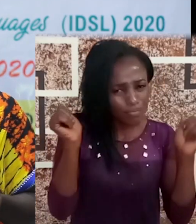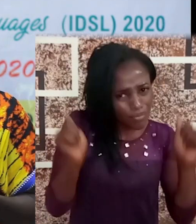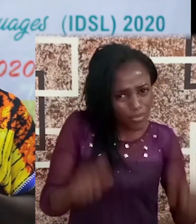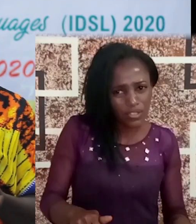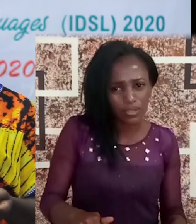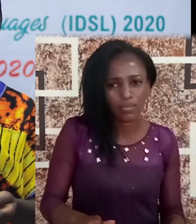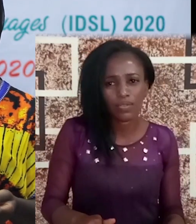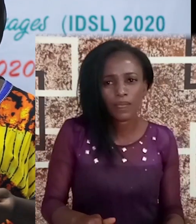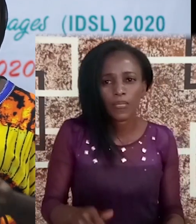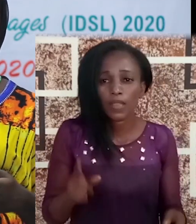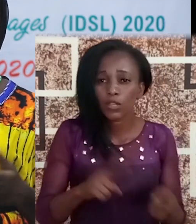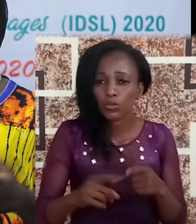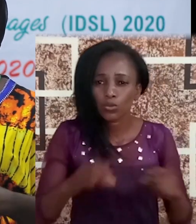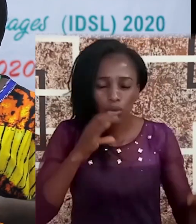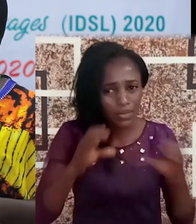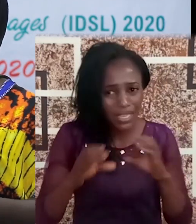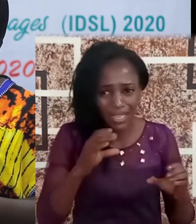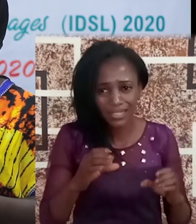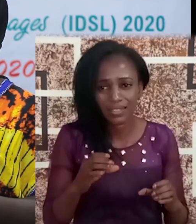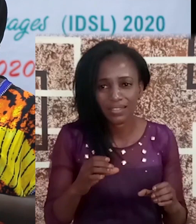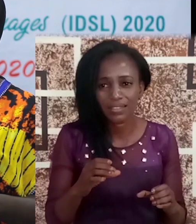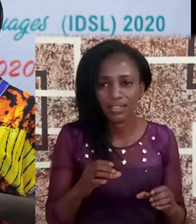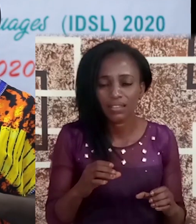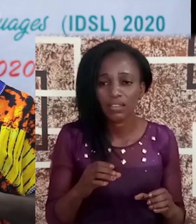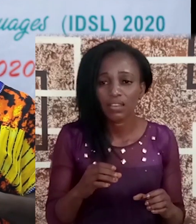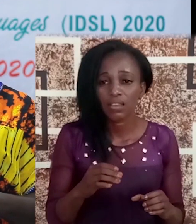Then they finally resort to writing just to be able communicate with you…